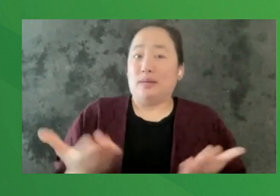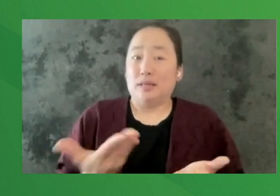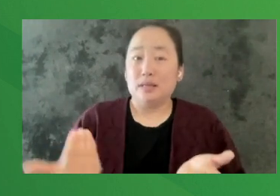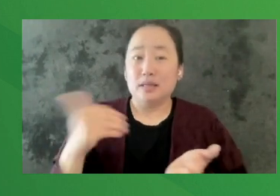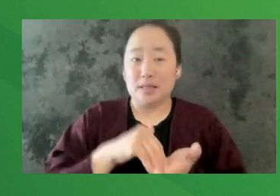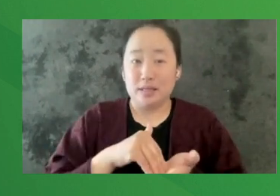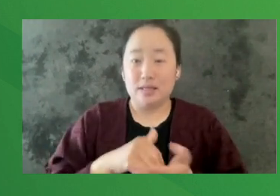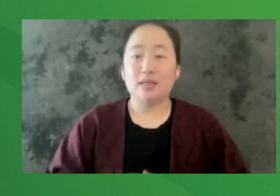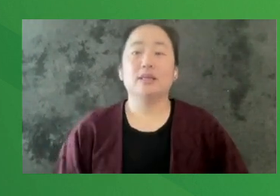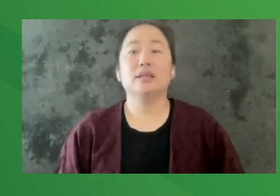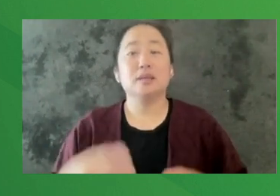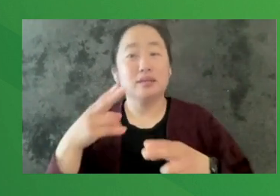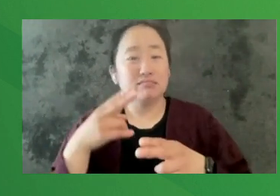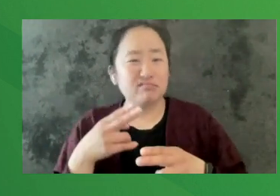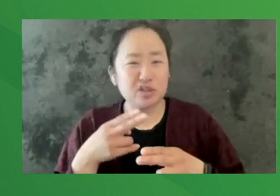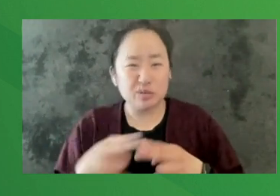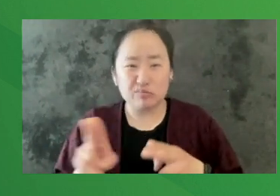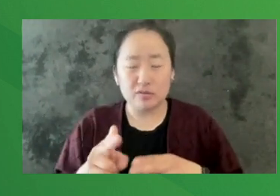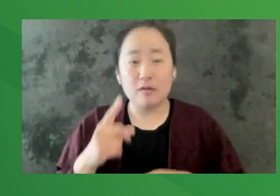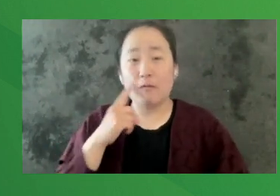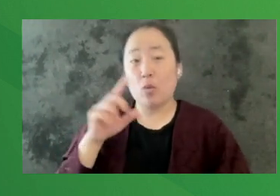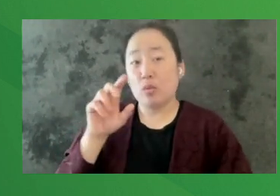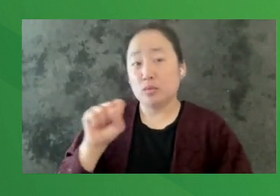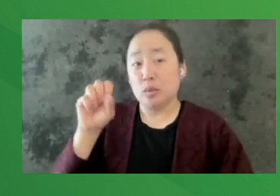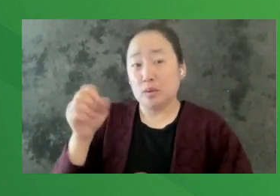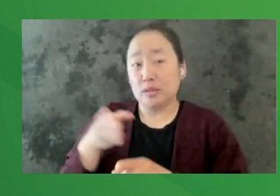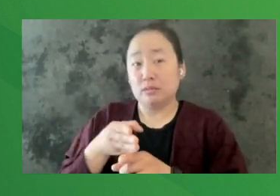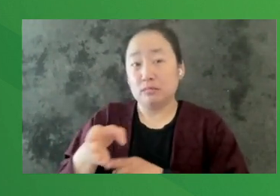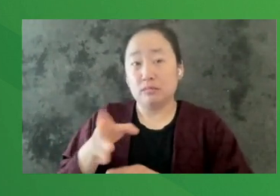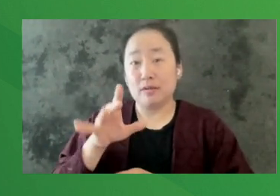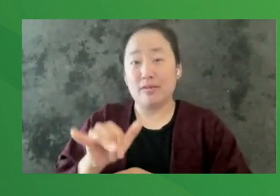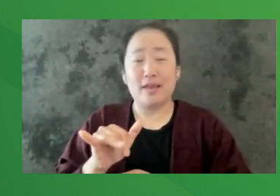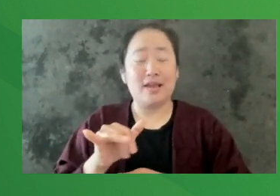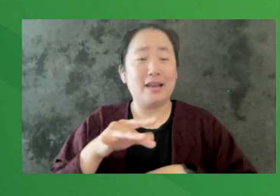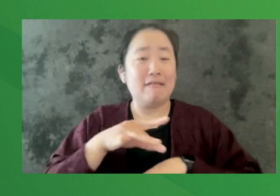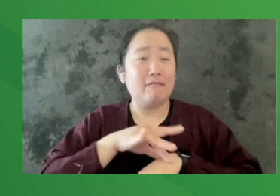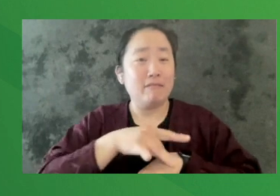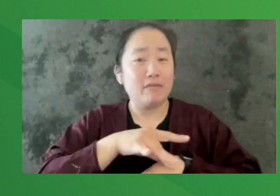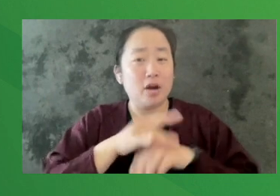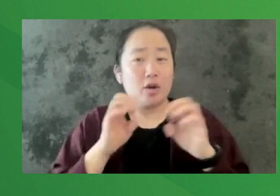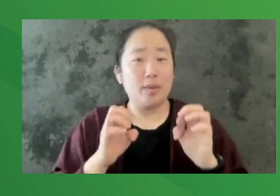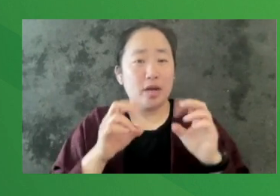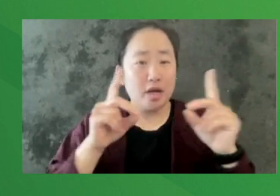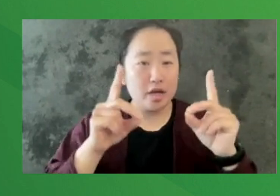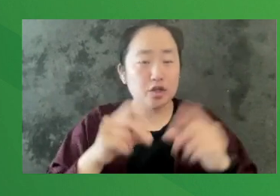that to us in social studies, environmental education, climate literacy, climate science,